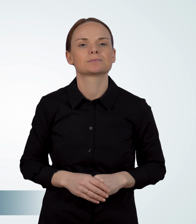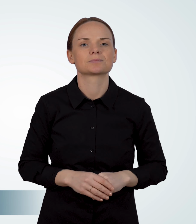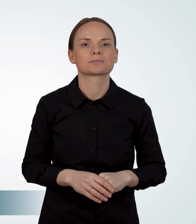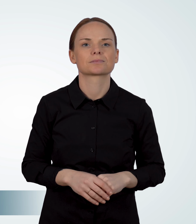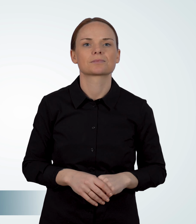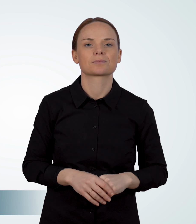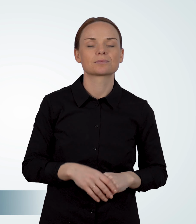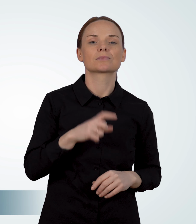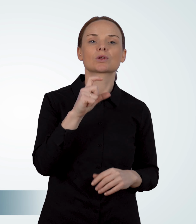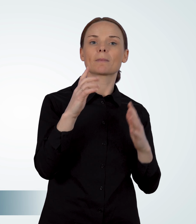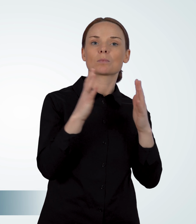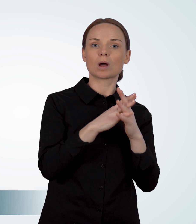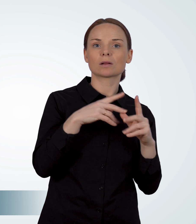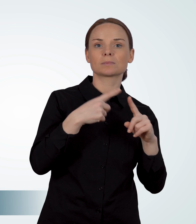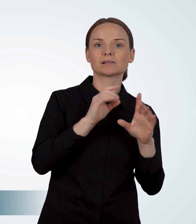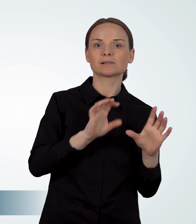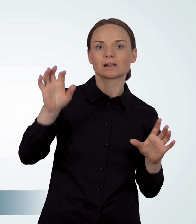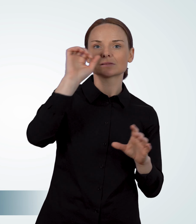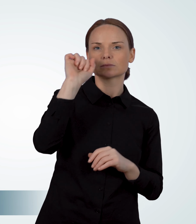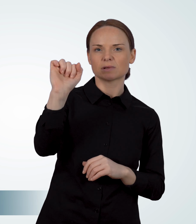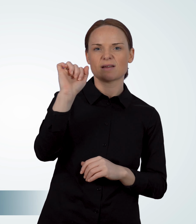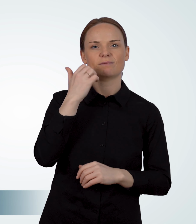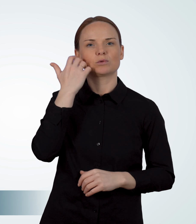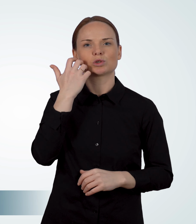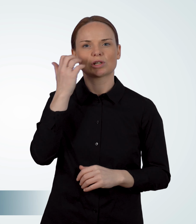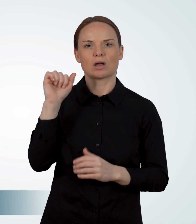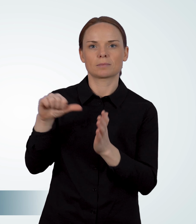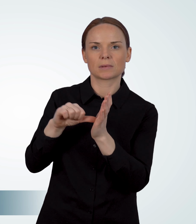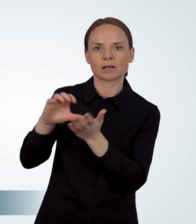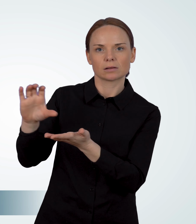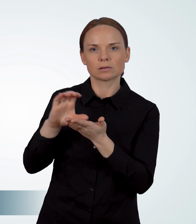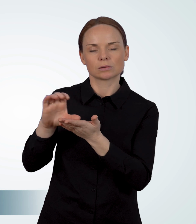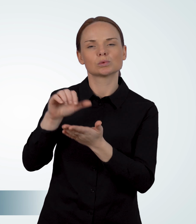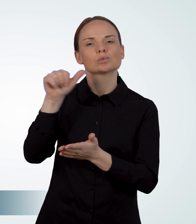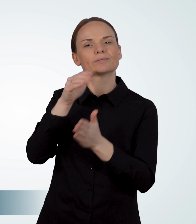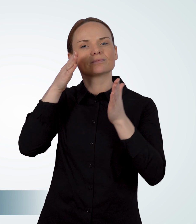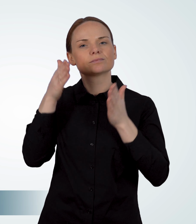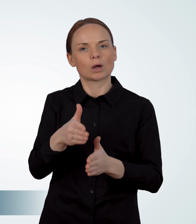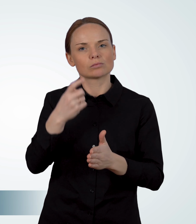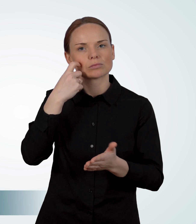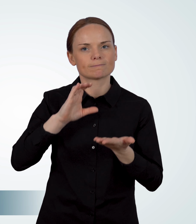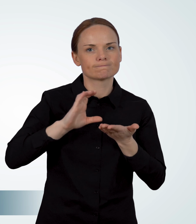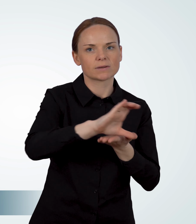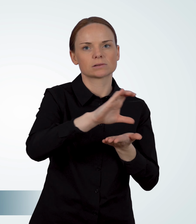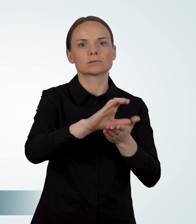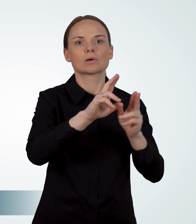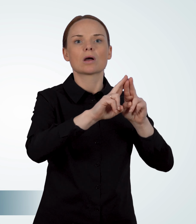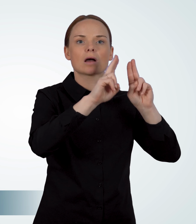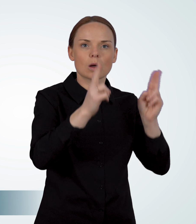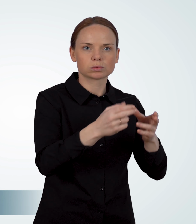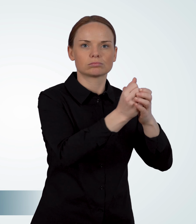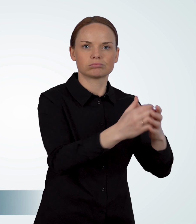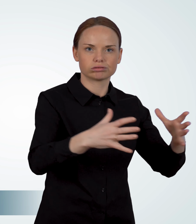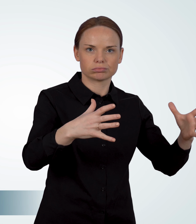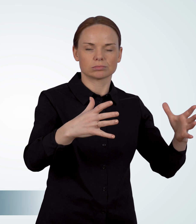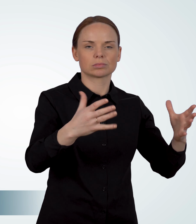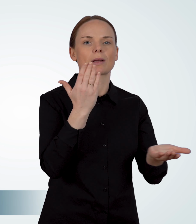4. future funding by the Commonwealth and the states should acknowledge the importance of housing supply